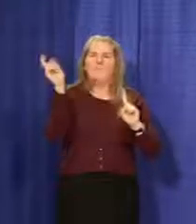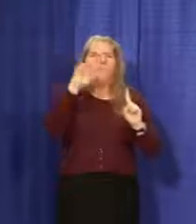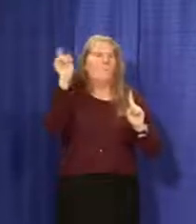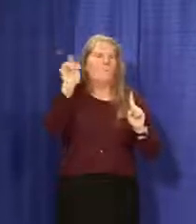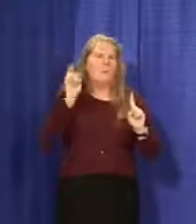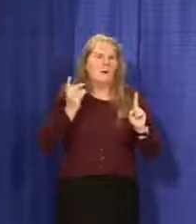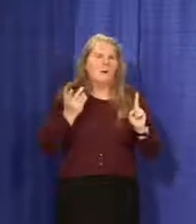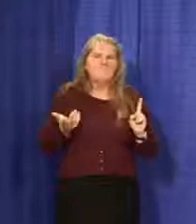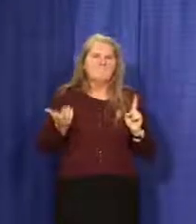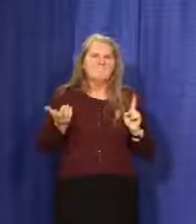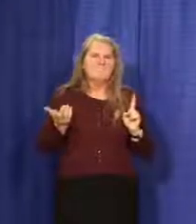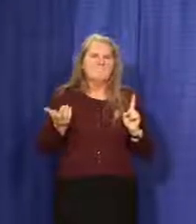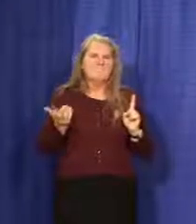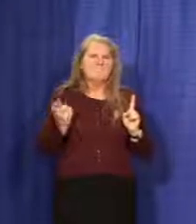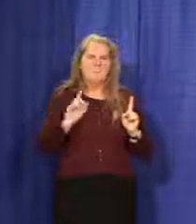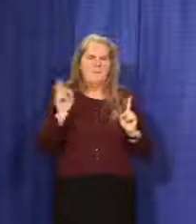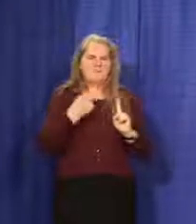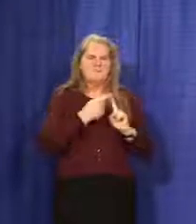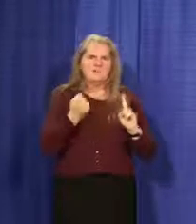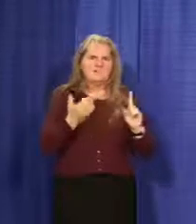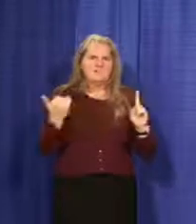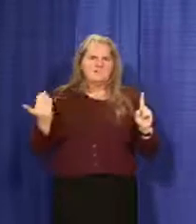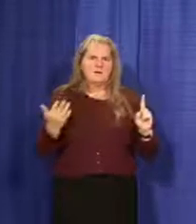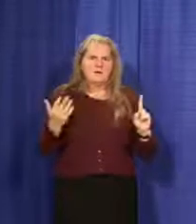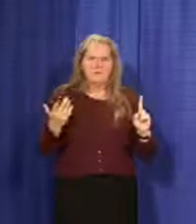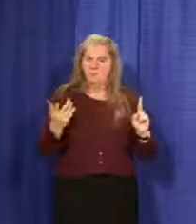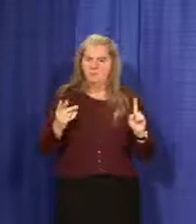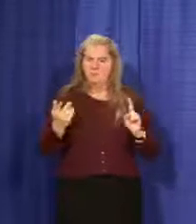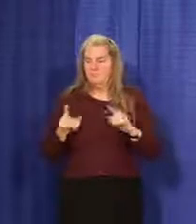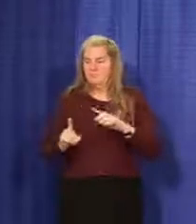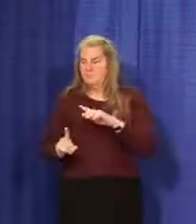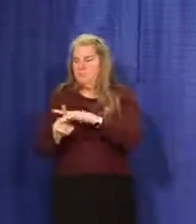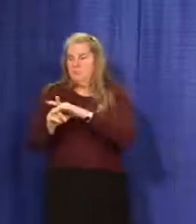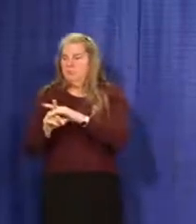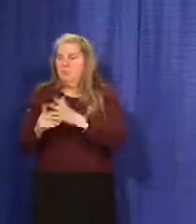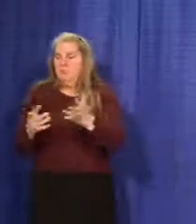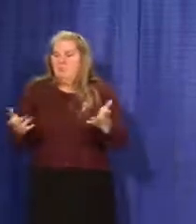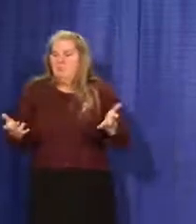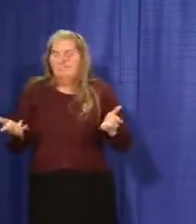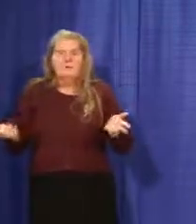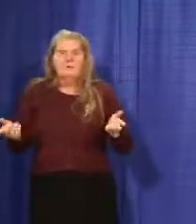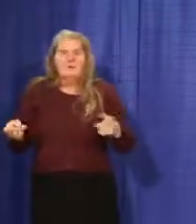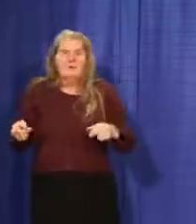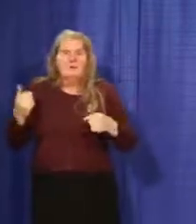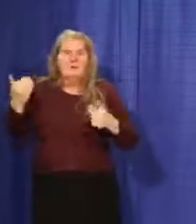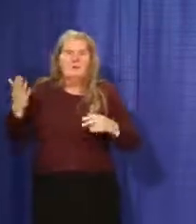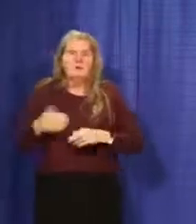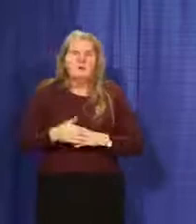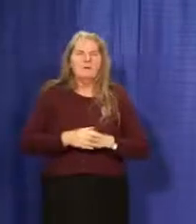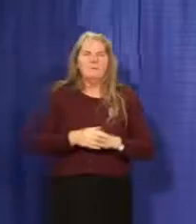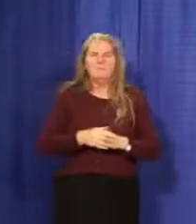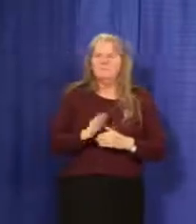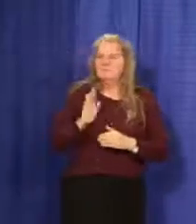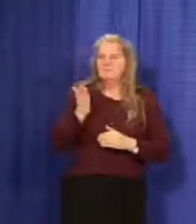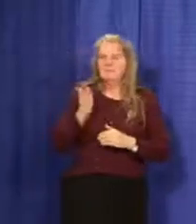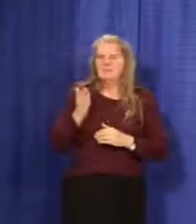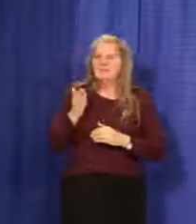acquisition of COVID by an individual. In other words, but it appears